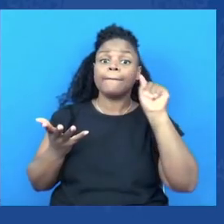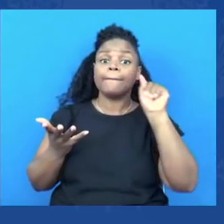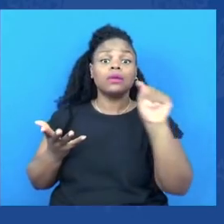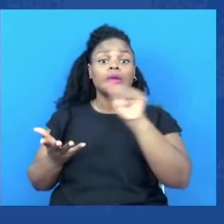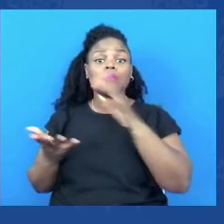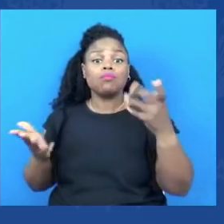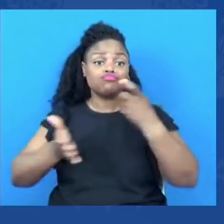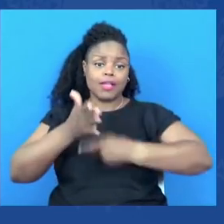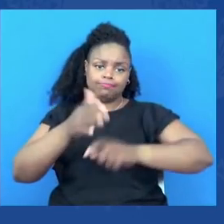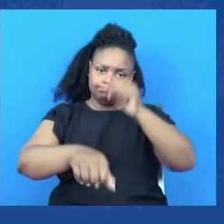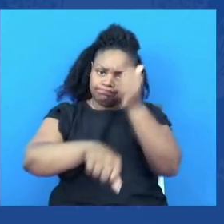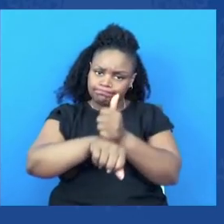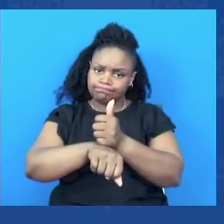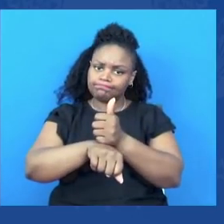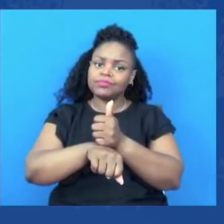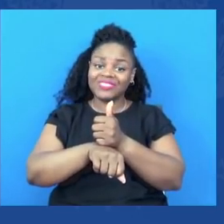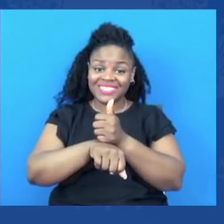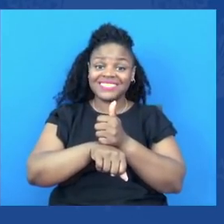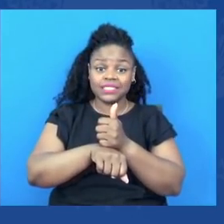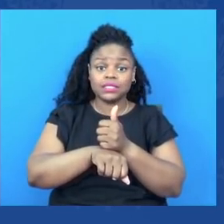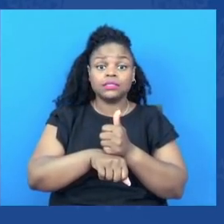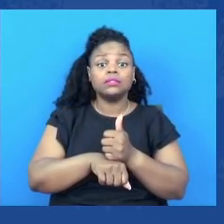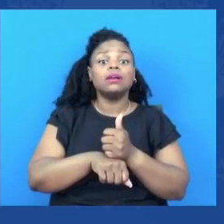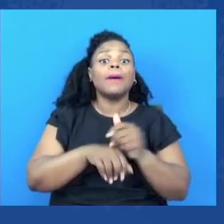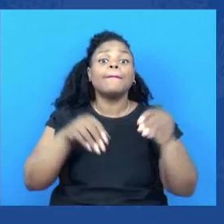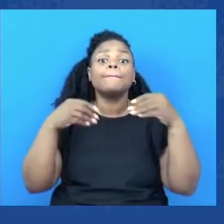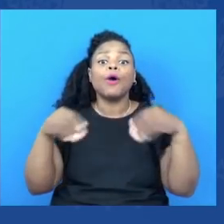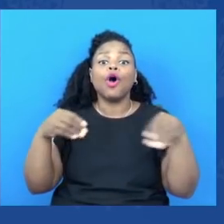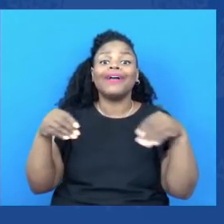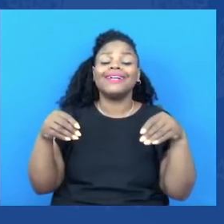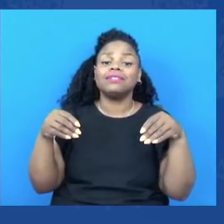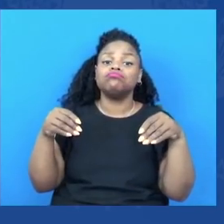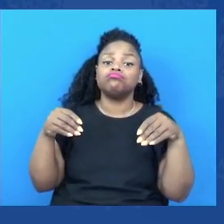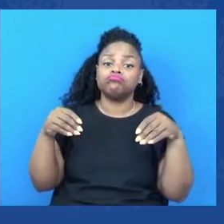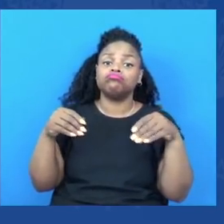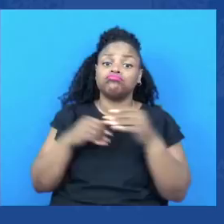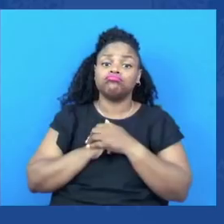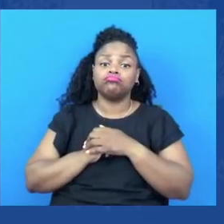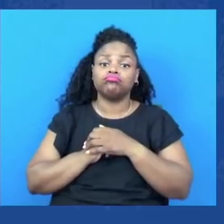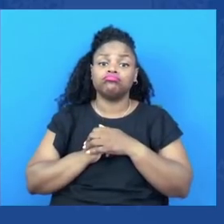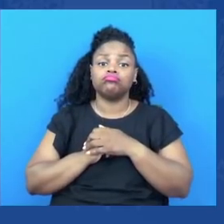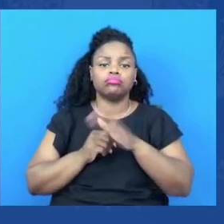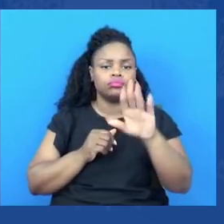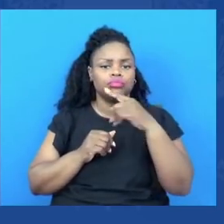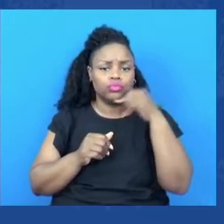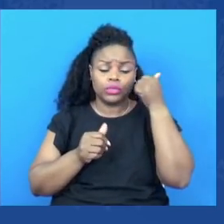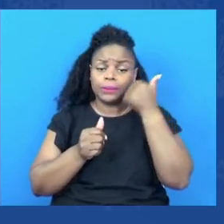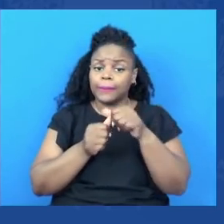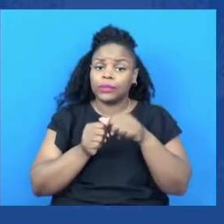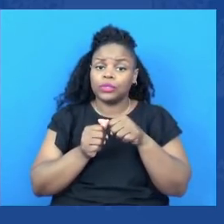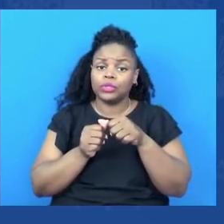Some of you may remember when I had the Moonshot going as -- when I was Vice President. I met with 12 drug companies.